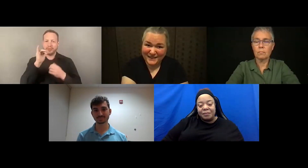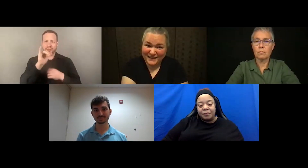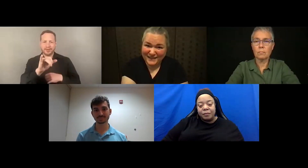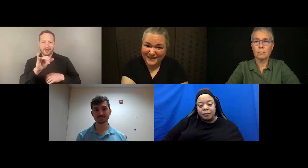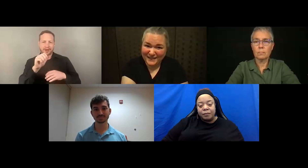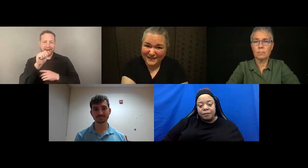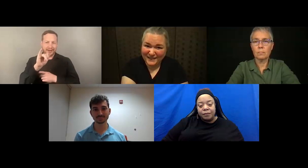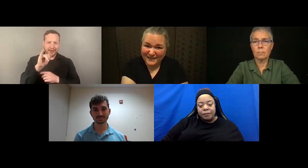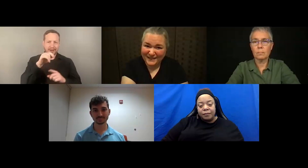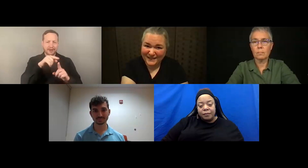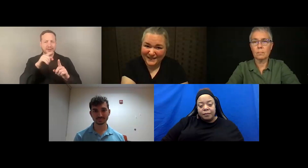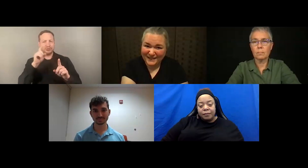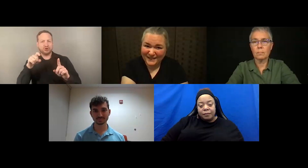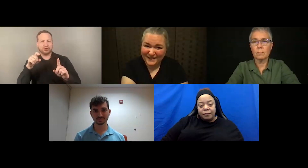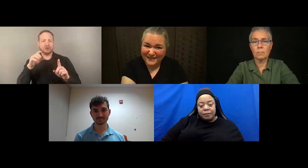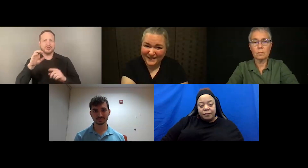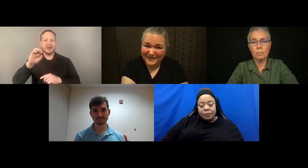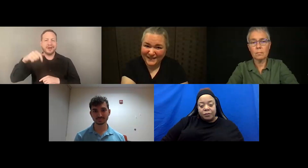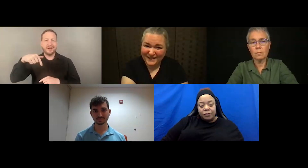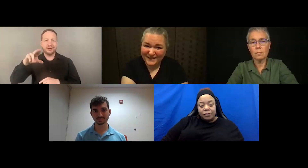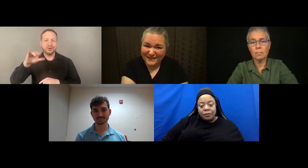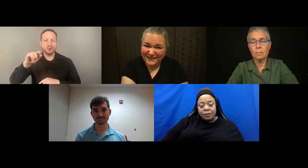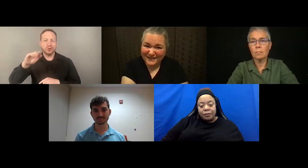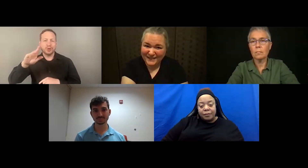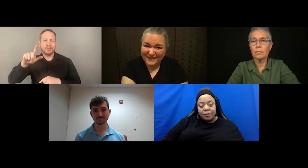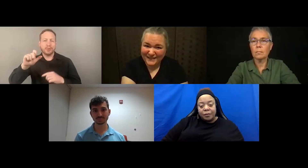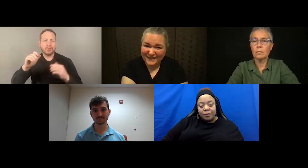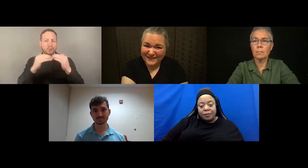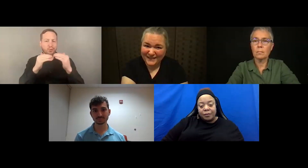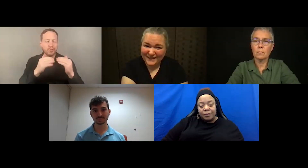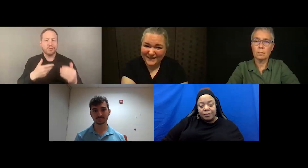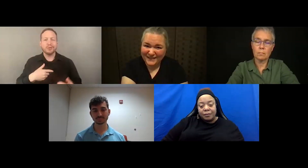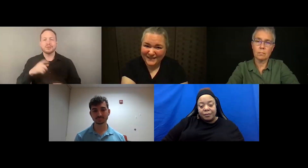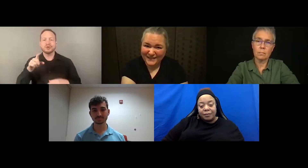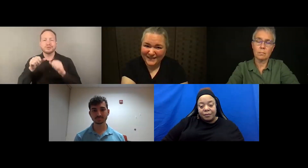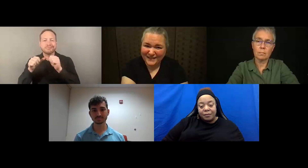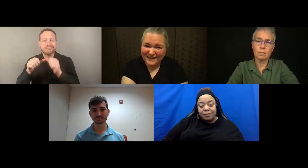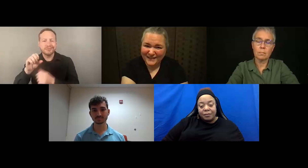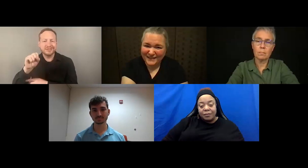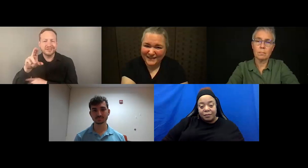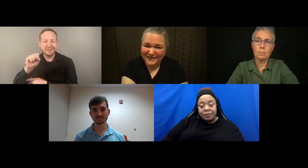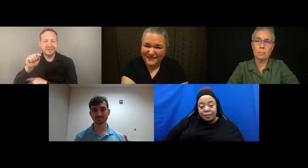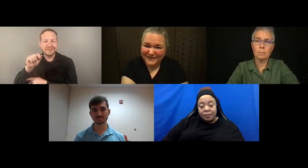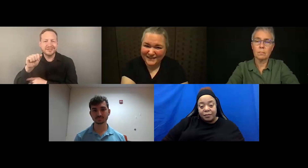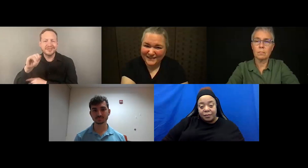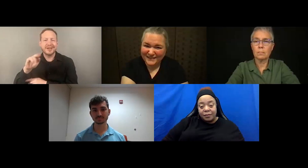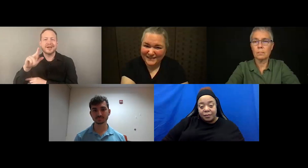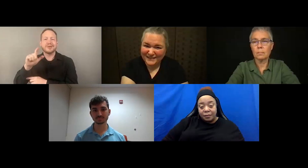Tim: Talking about being equitable